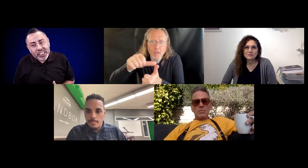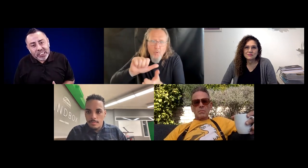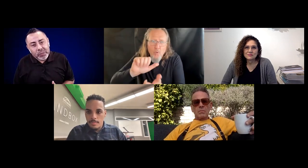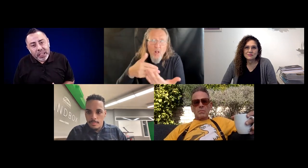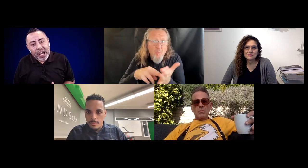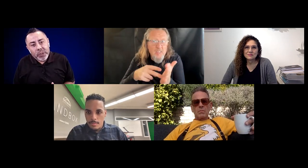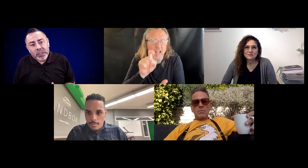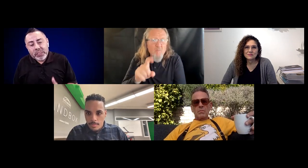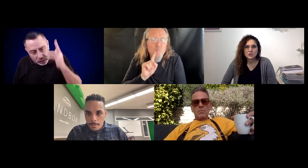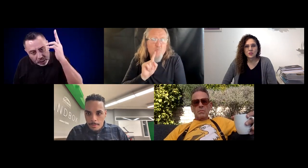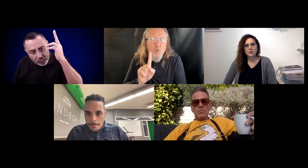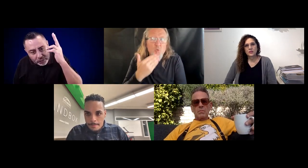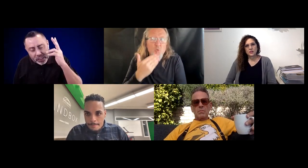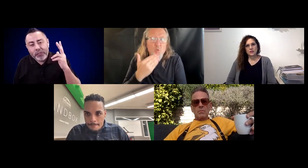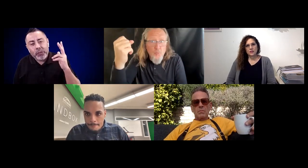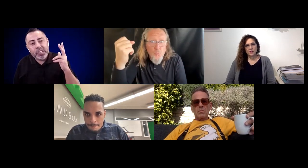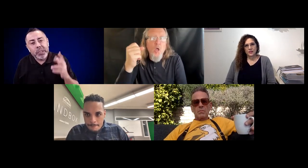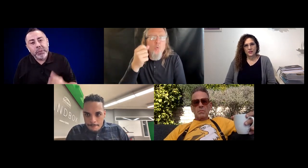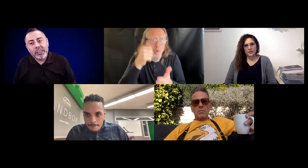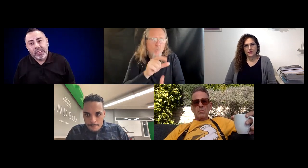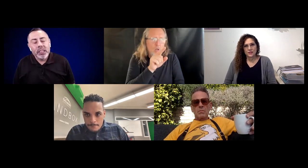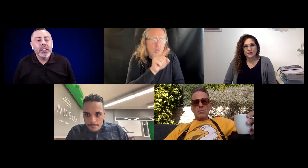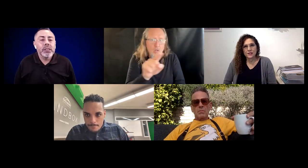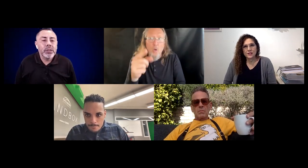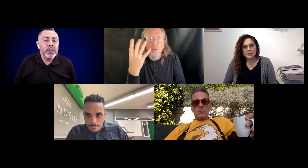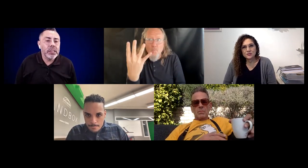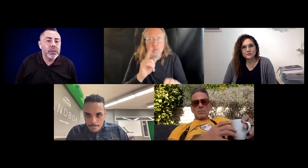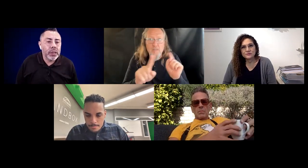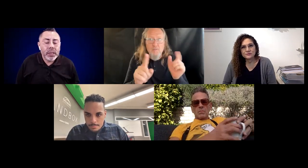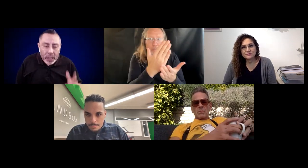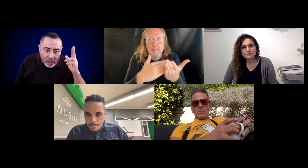"I will" cut off information being processed "to the store", cut off information processing.